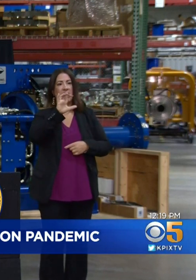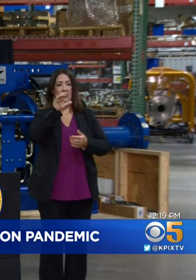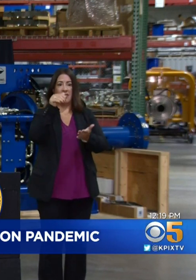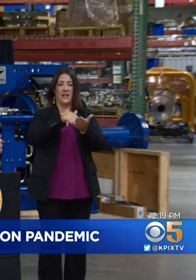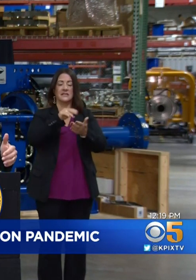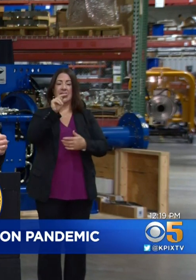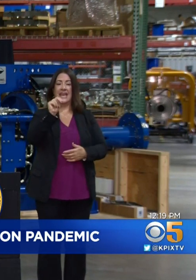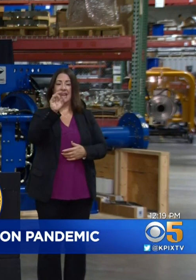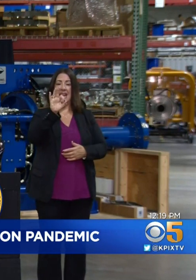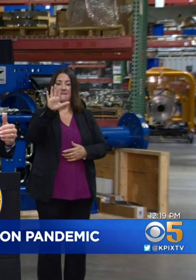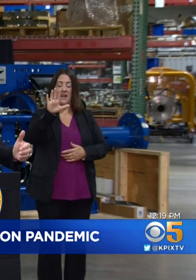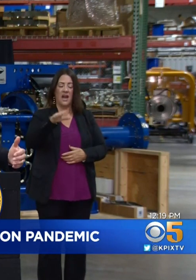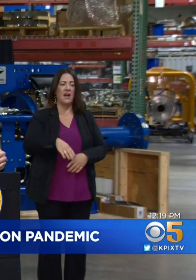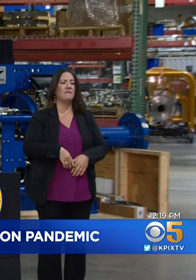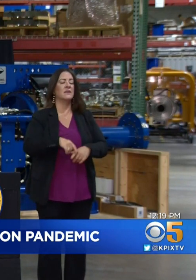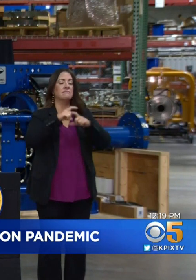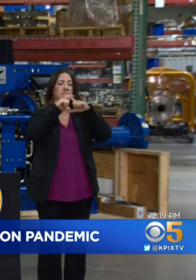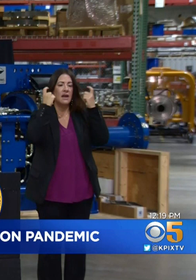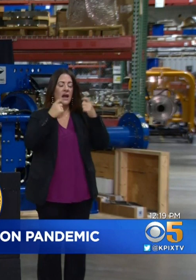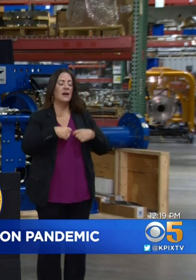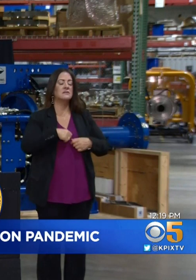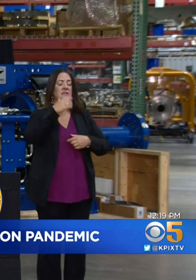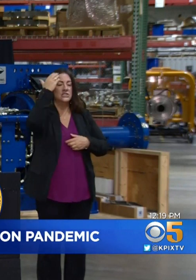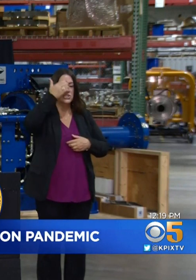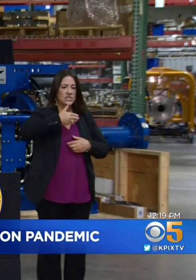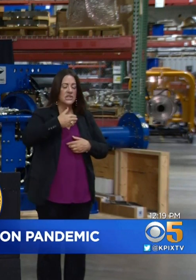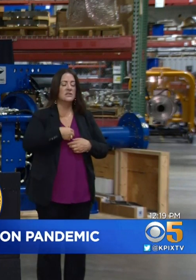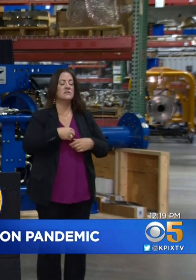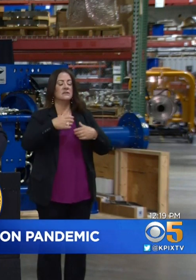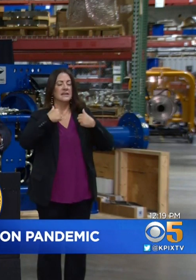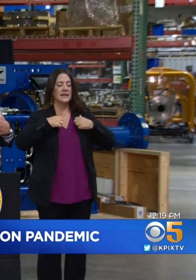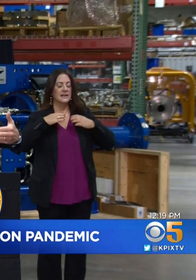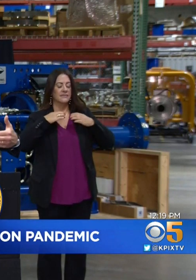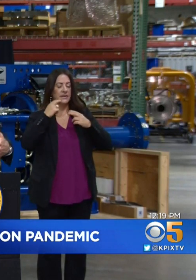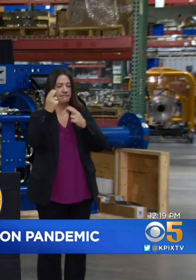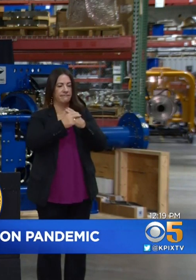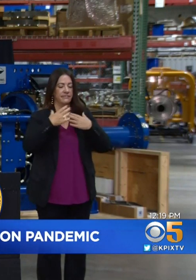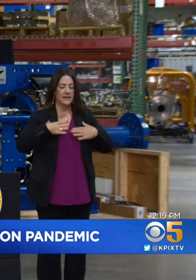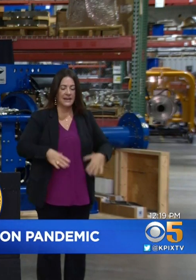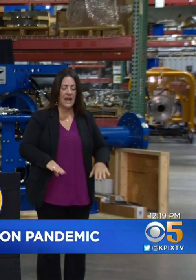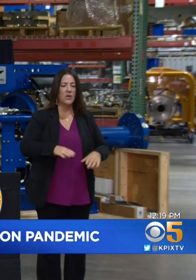INTO A COMMUNITY THAT INCLUDES 180,000 POPULATION. 1.1MILLION MASKS, WE HAVE DISTRIBUTED DOWN INTO THE COUNTY.